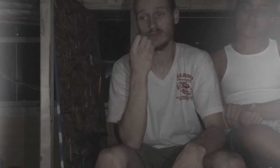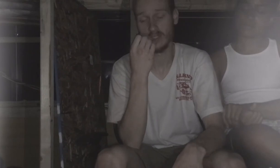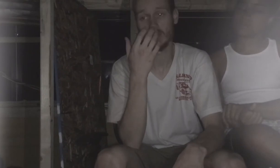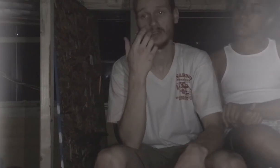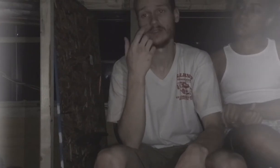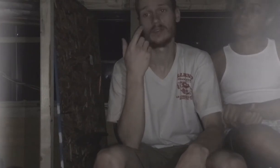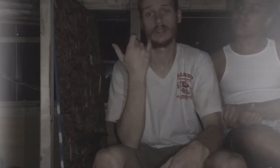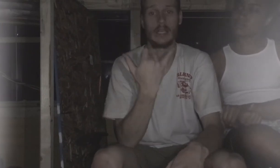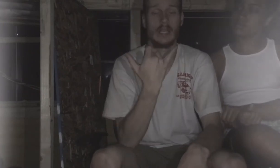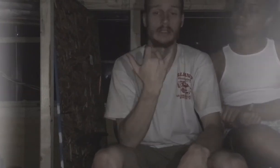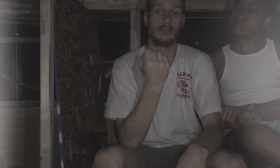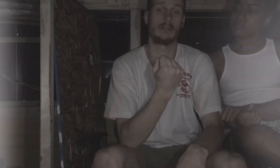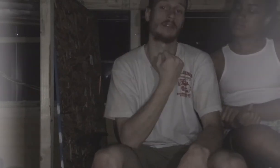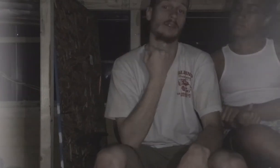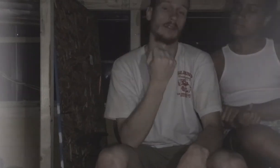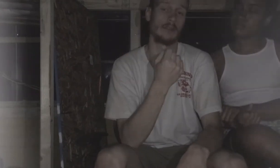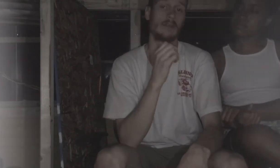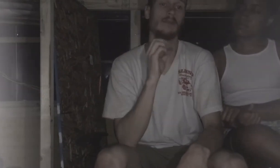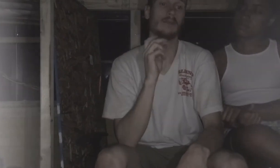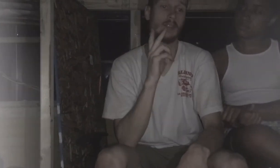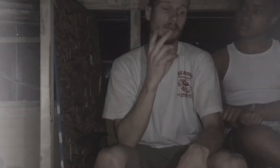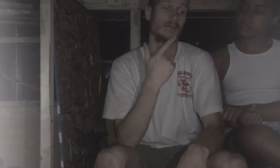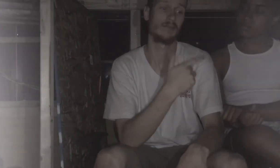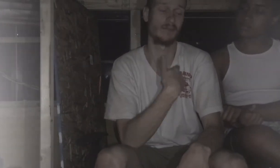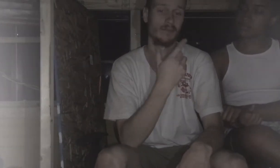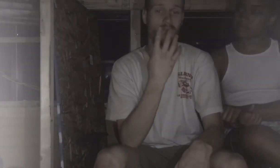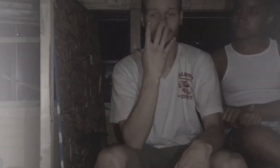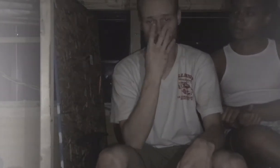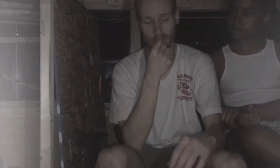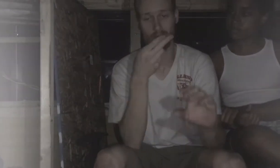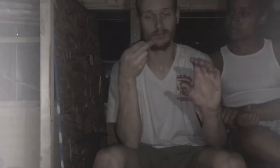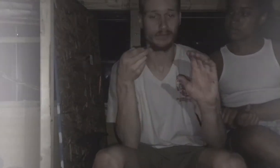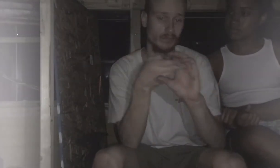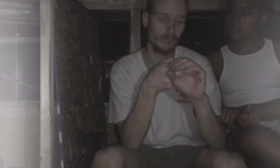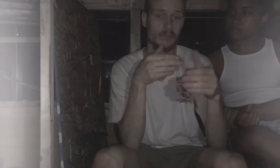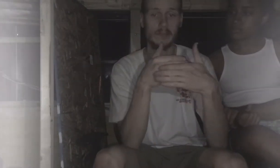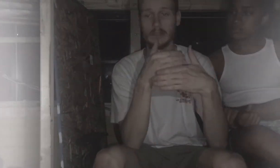So. Today is Saturday ok we are going to sleep in bed